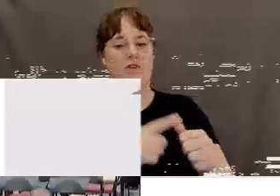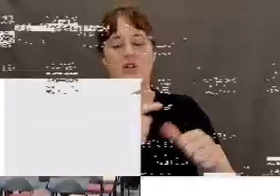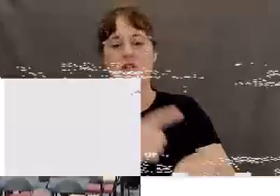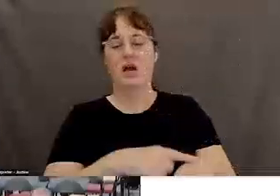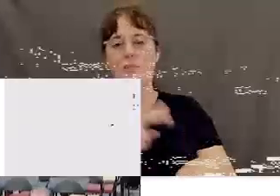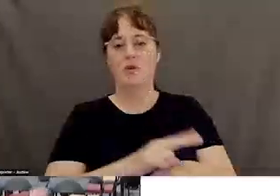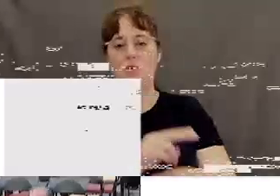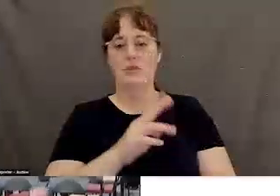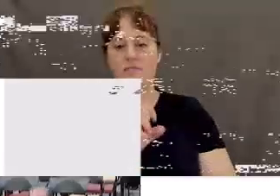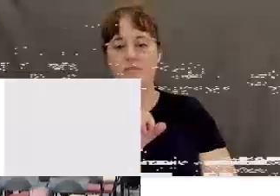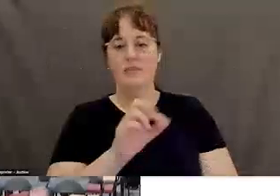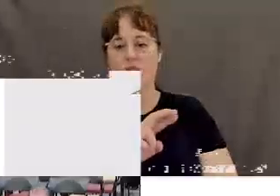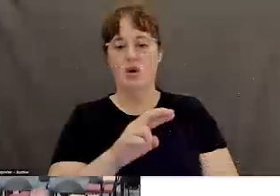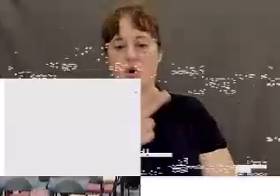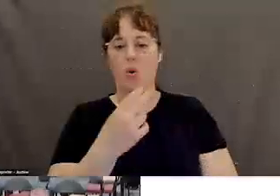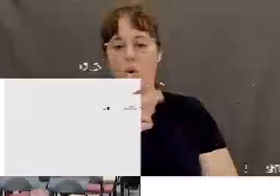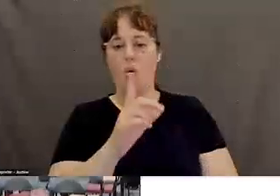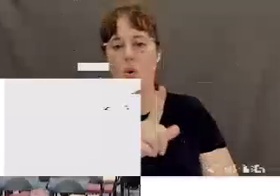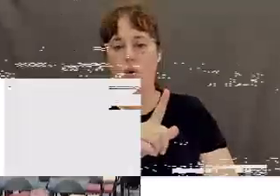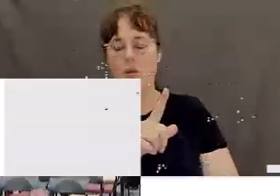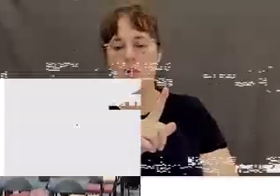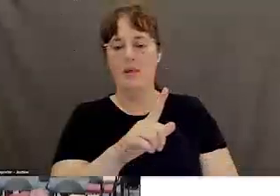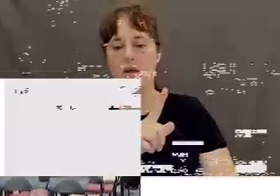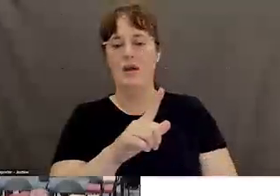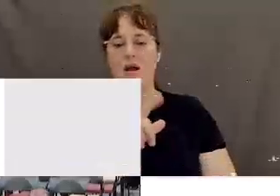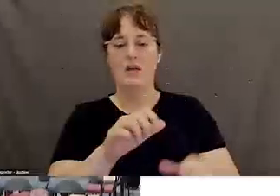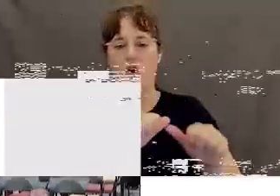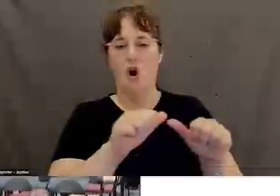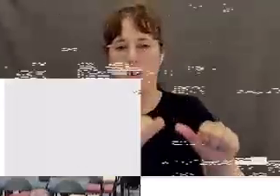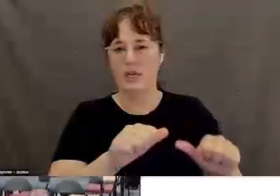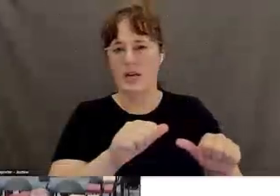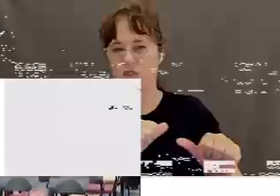Boardroom: Architecture firm, so a lot of firms involved in the project were pretty excited about that.